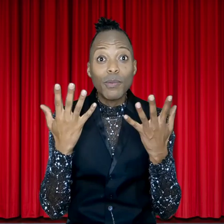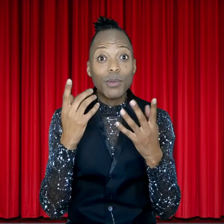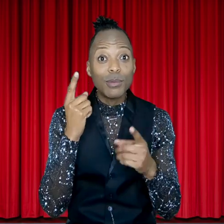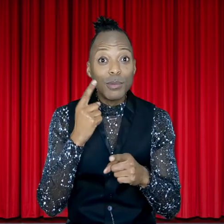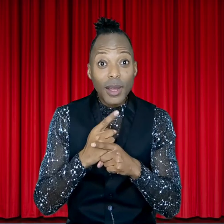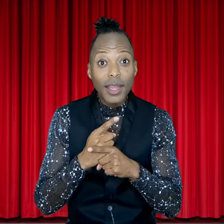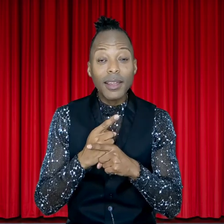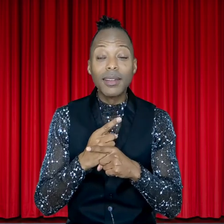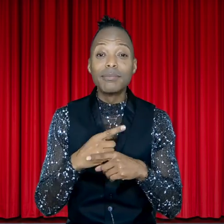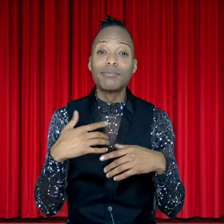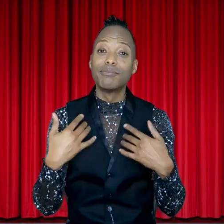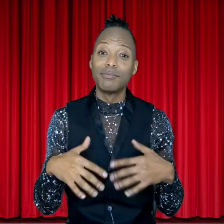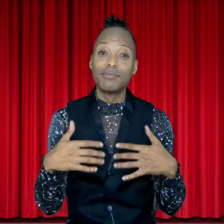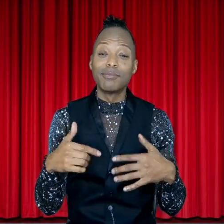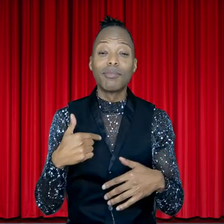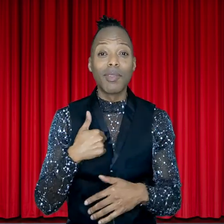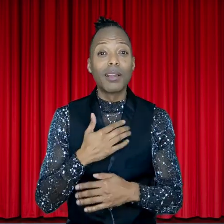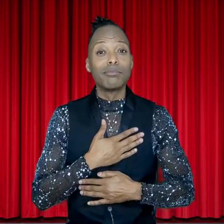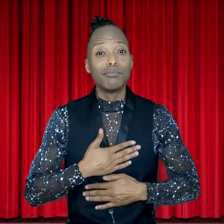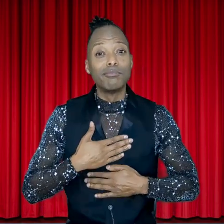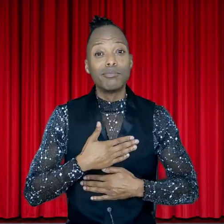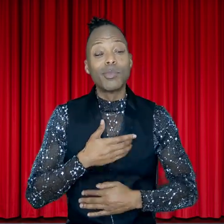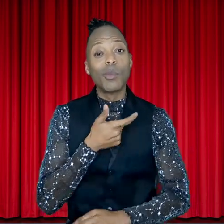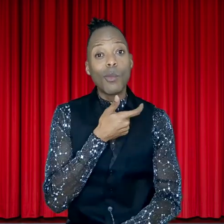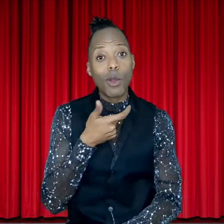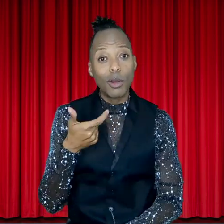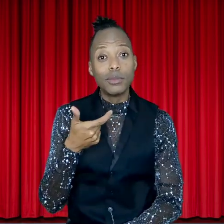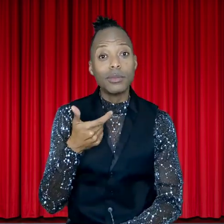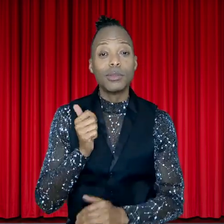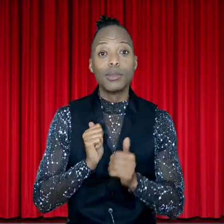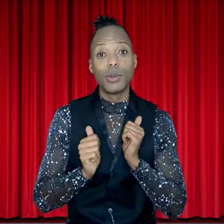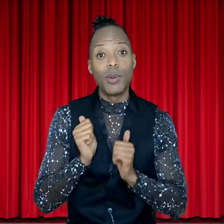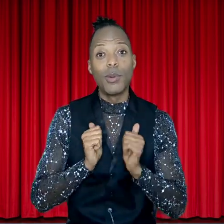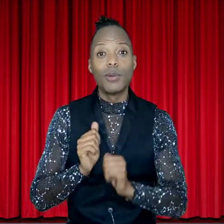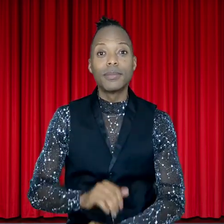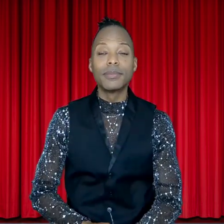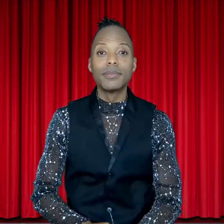It was beautiful right! I enjoyed watching the ceremony.